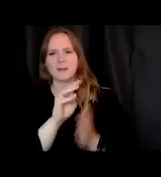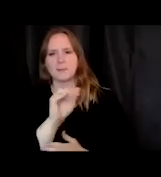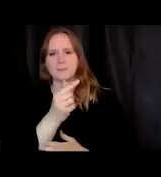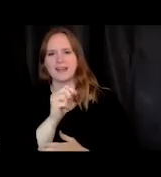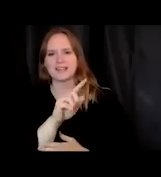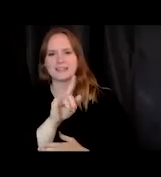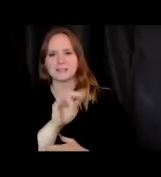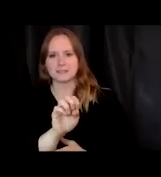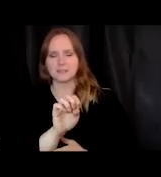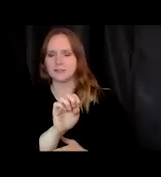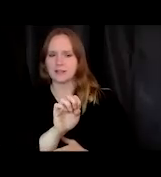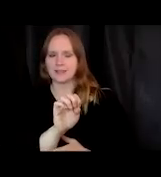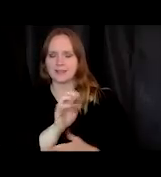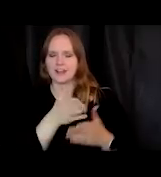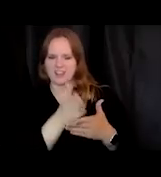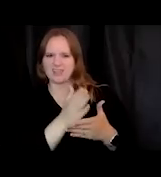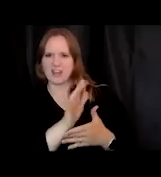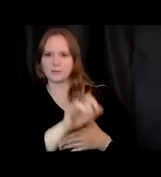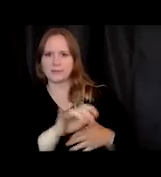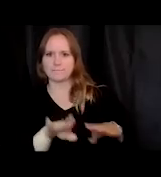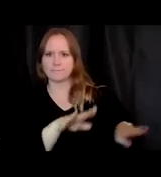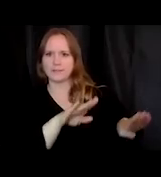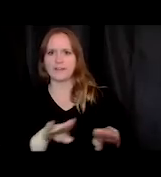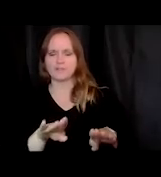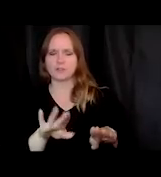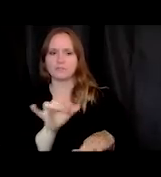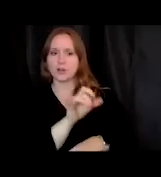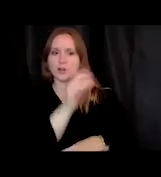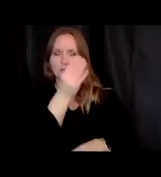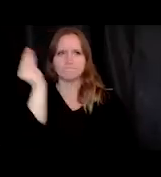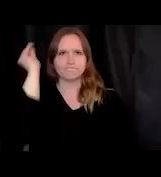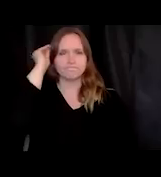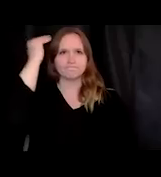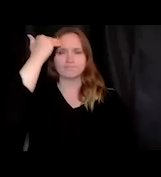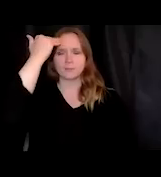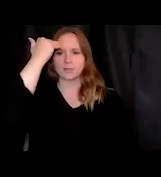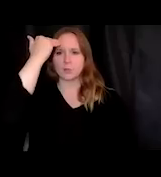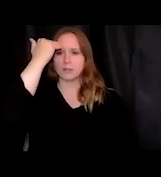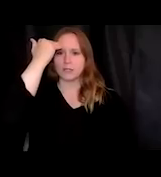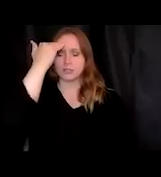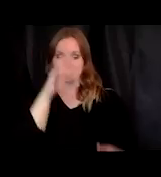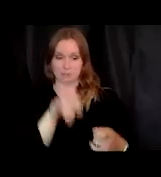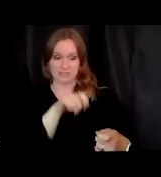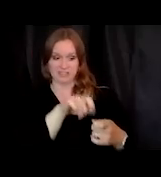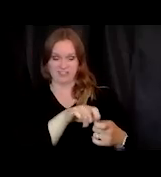And also making sure that, you know, we are aware of, it's not specifically the item, it's their connection